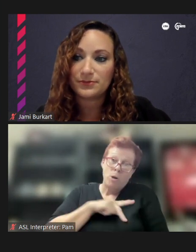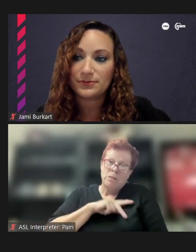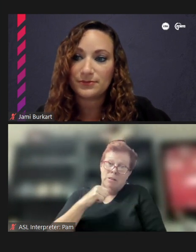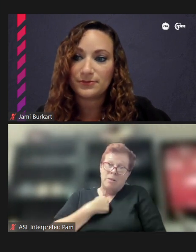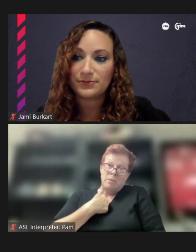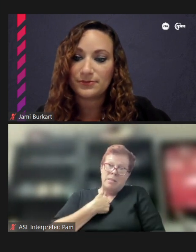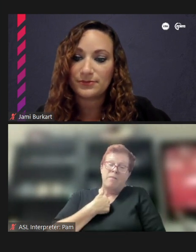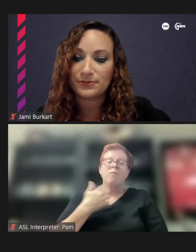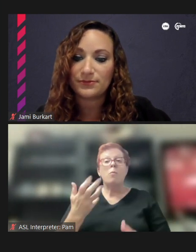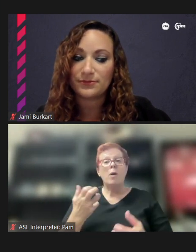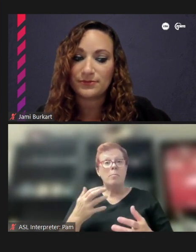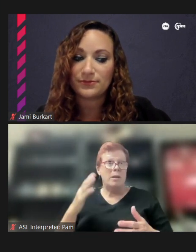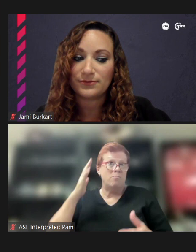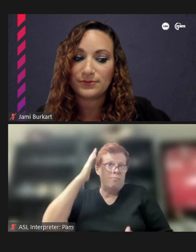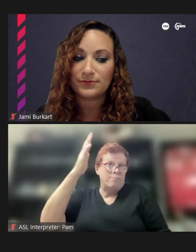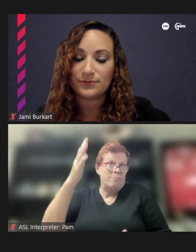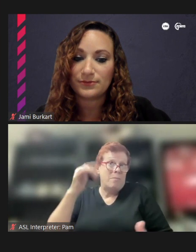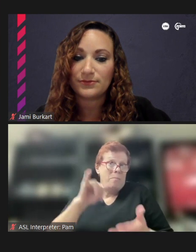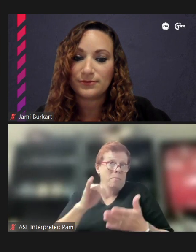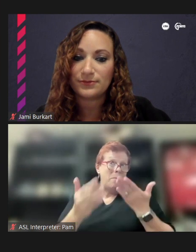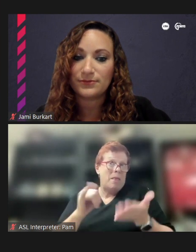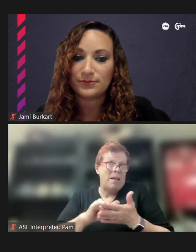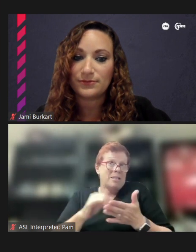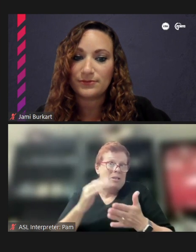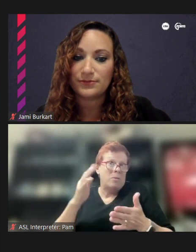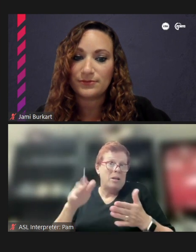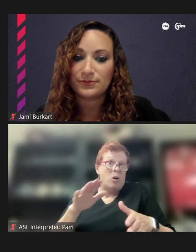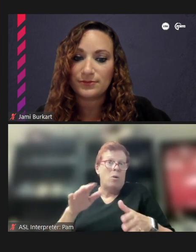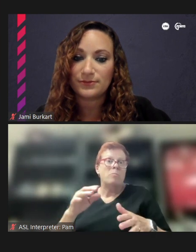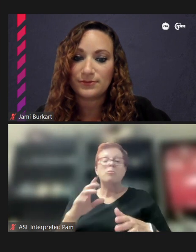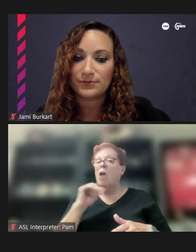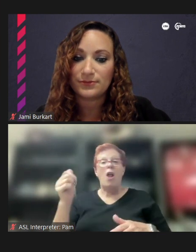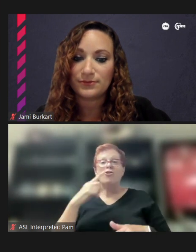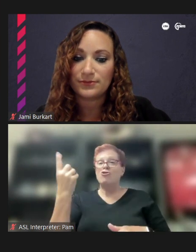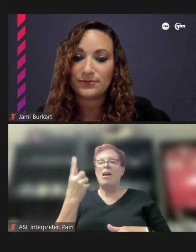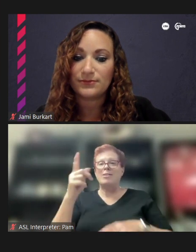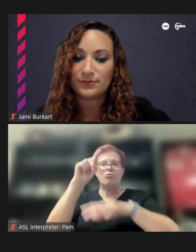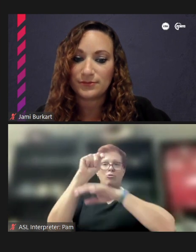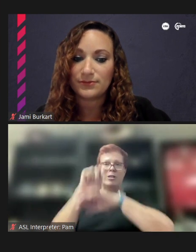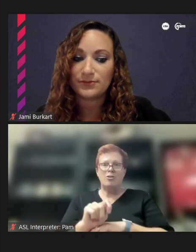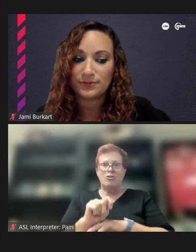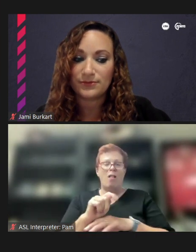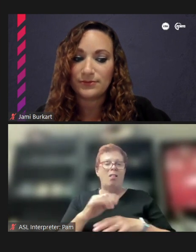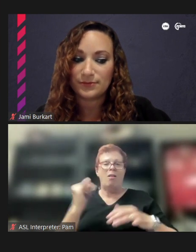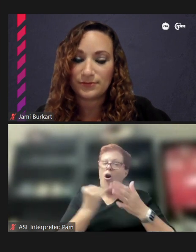be progressive, maybe that's the way to go rather than just doing the traditional type of art per se.